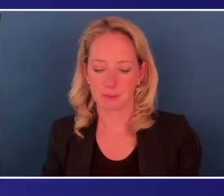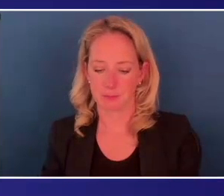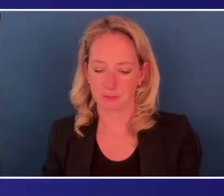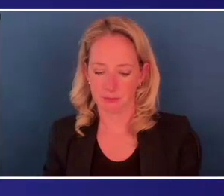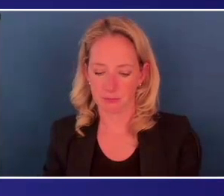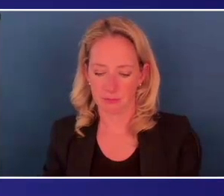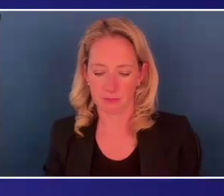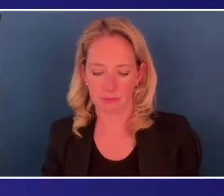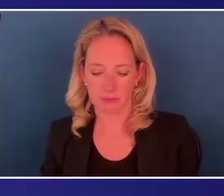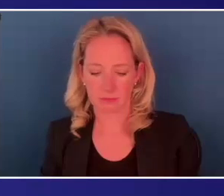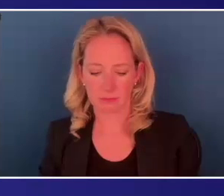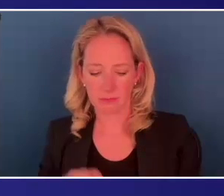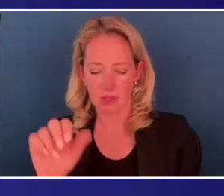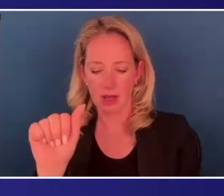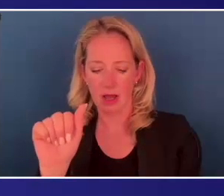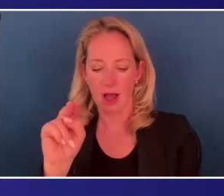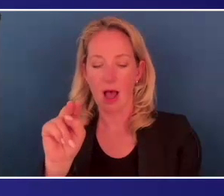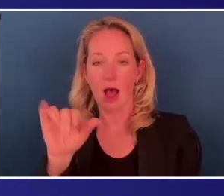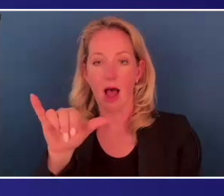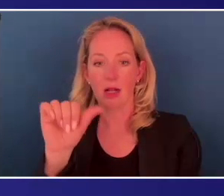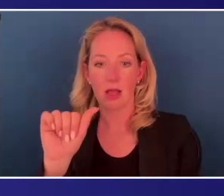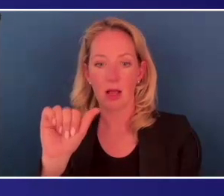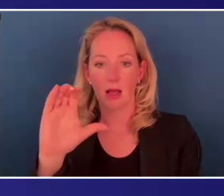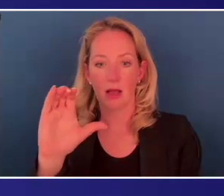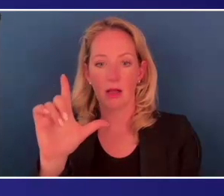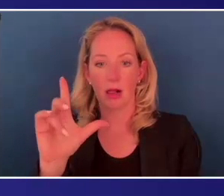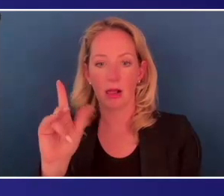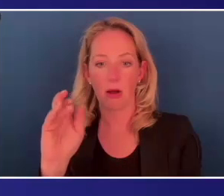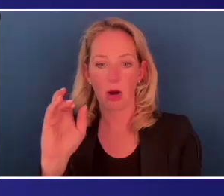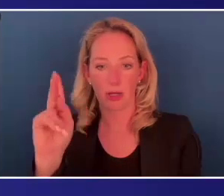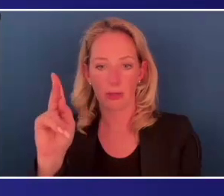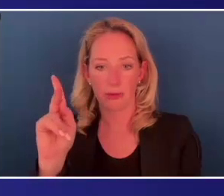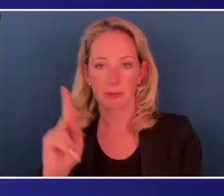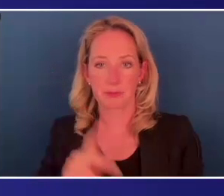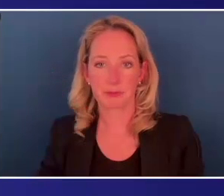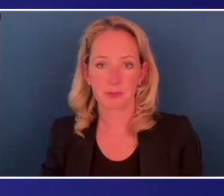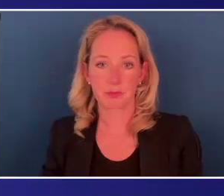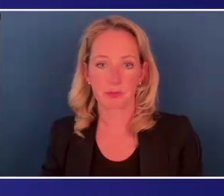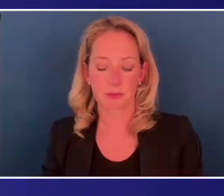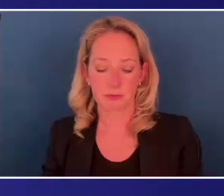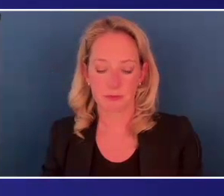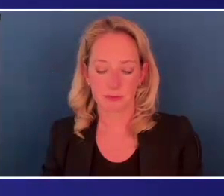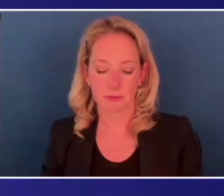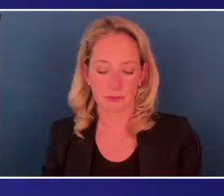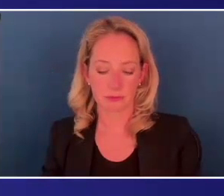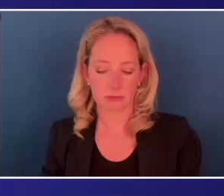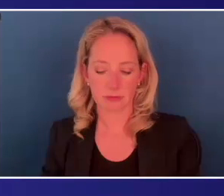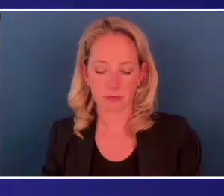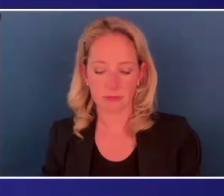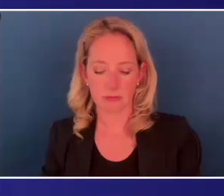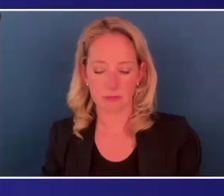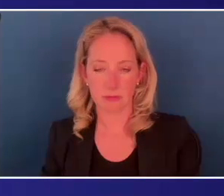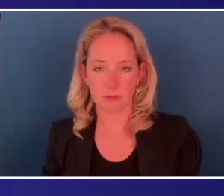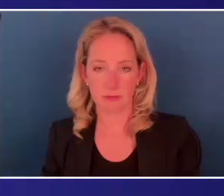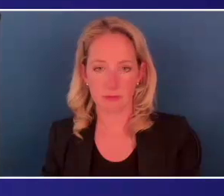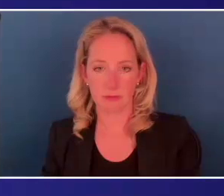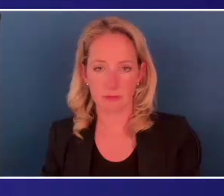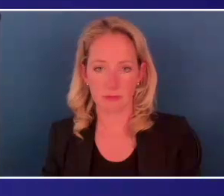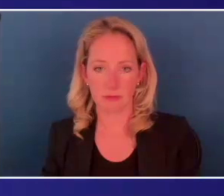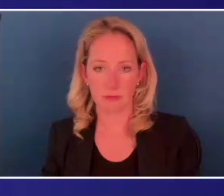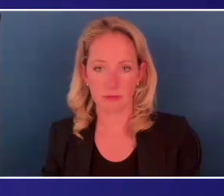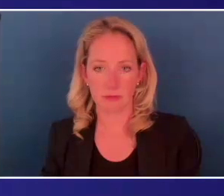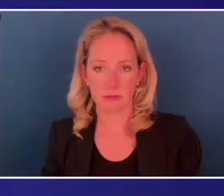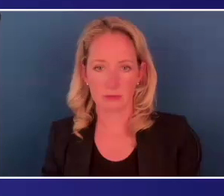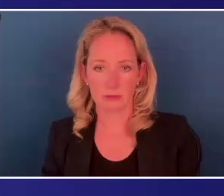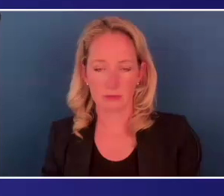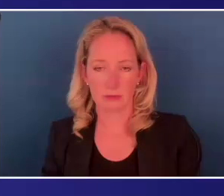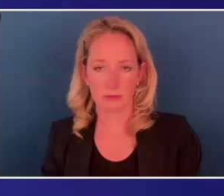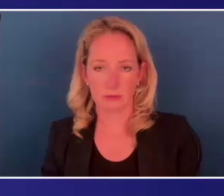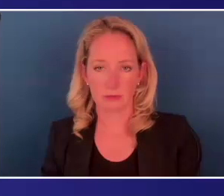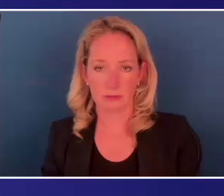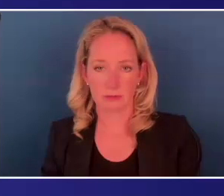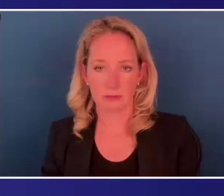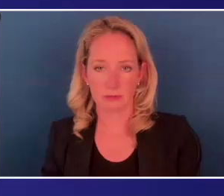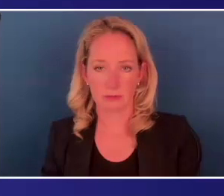Anya Clark.